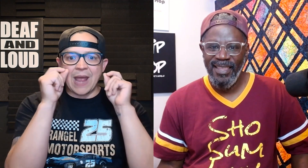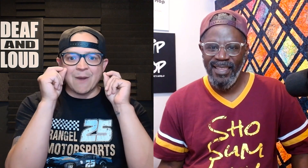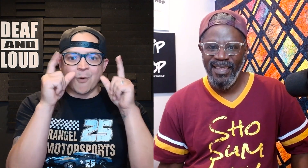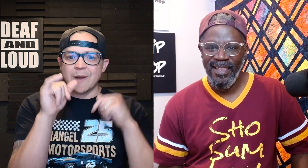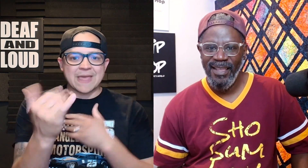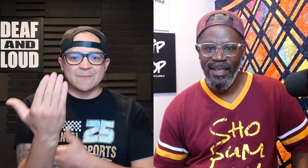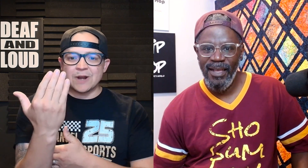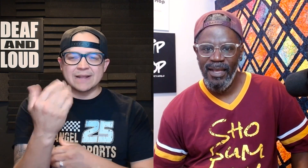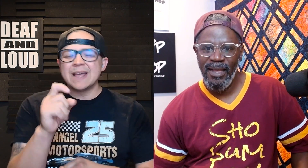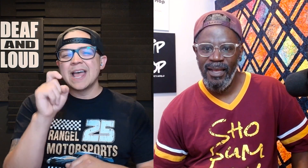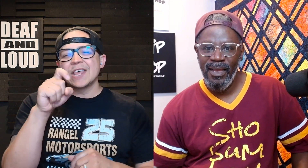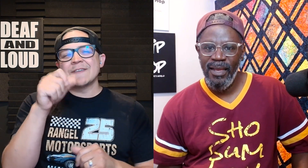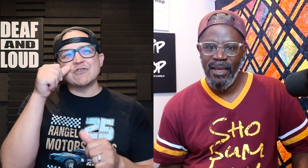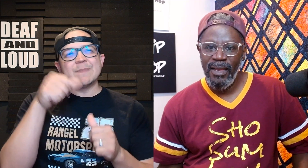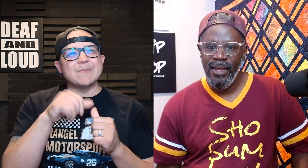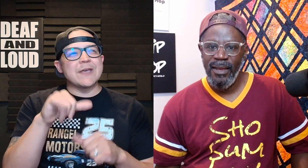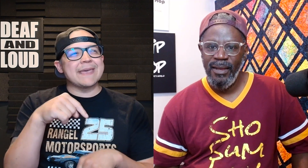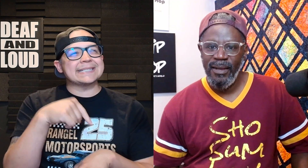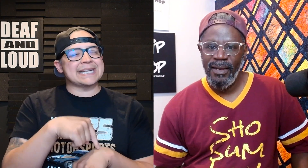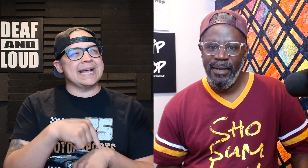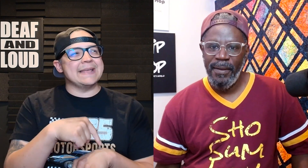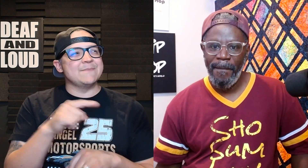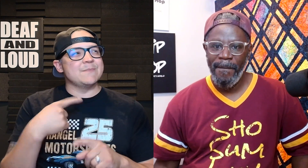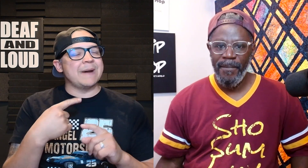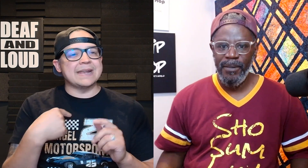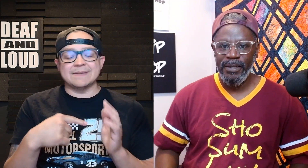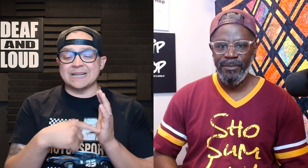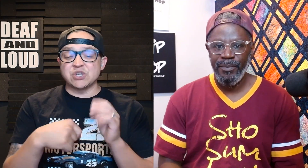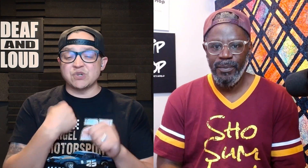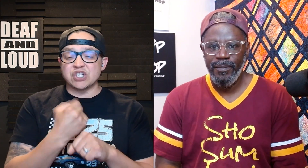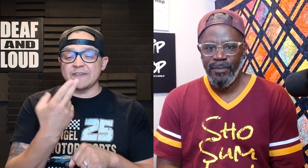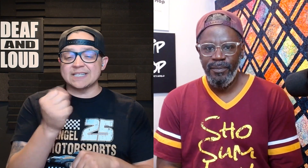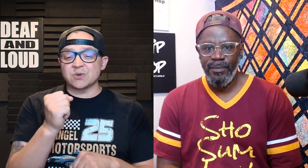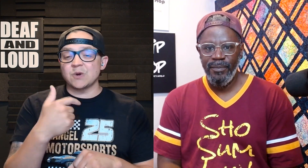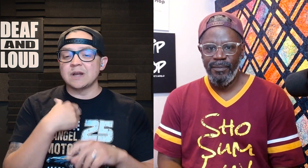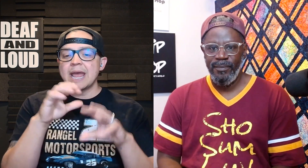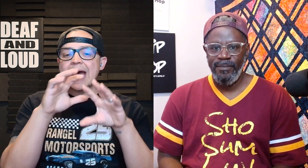I woke up that morning, you have to remember, at that time, my junior year of high school,